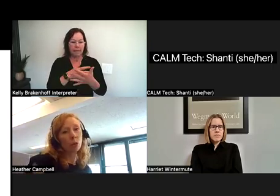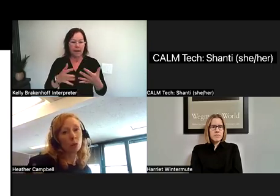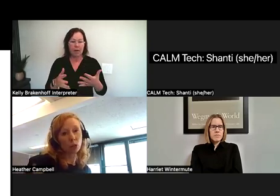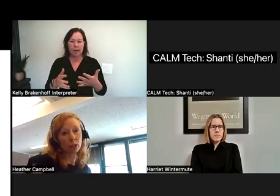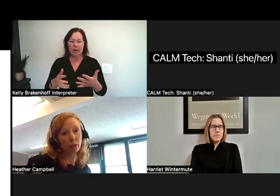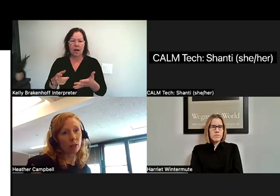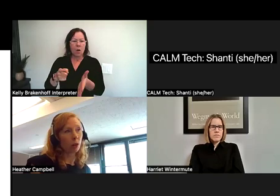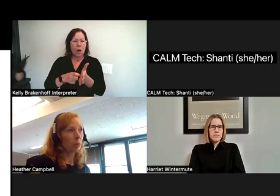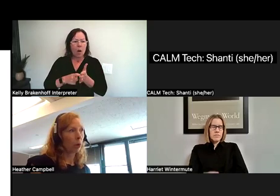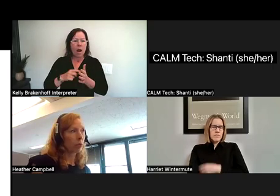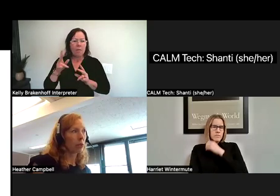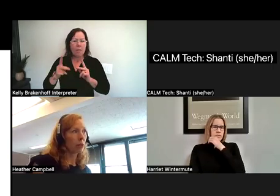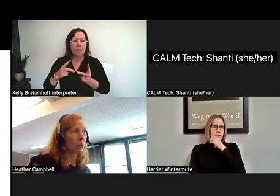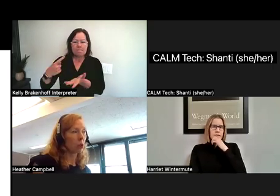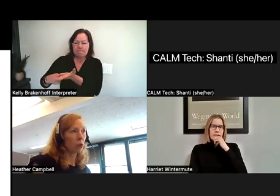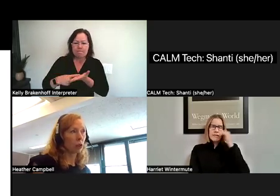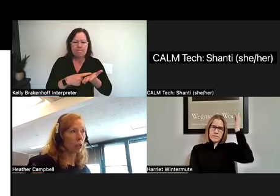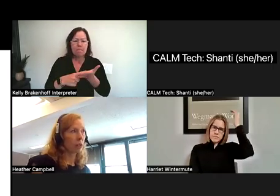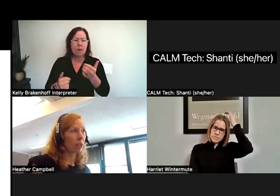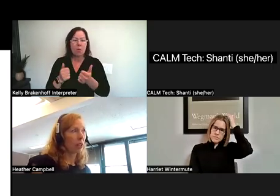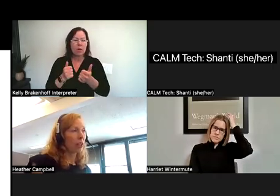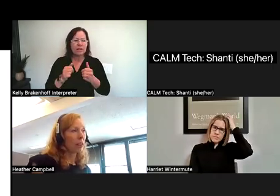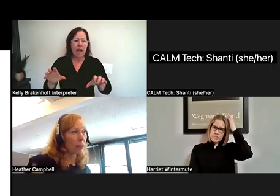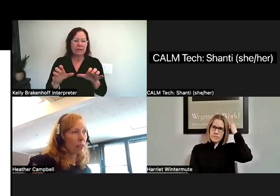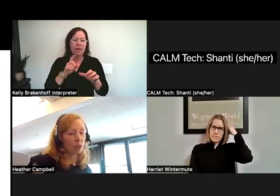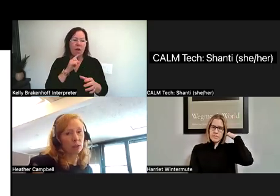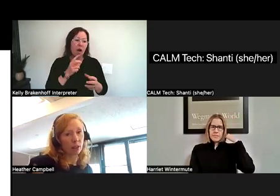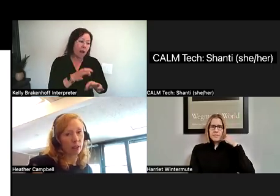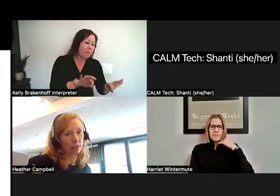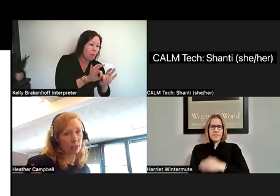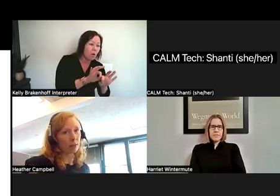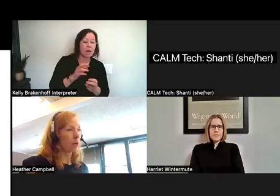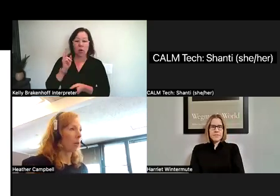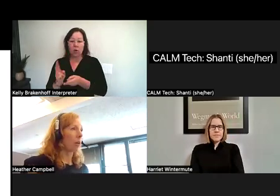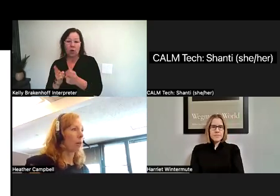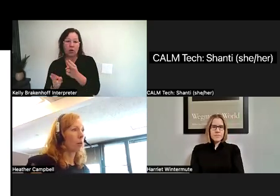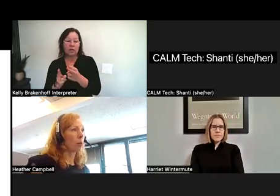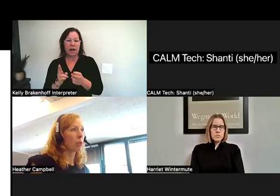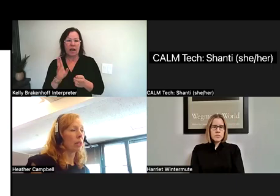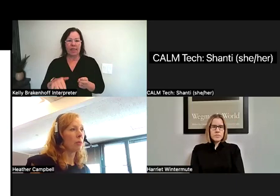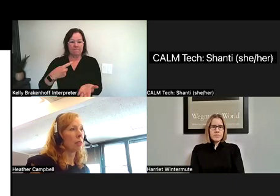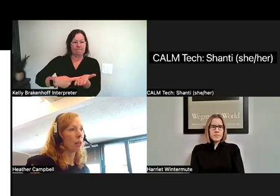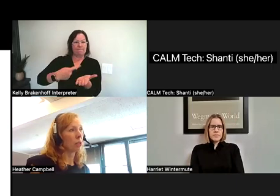which activities are important and which are urgent. This exercise promotes team discussions